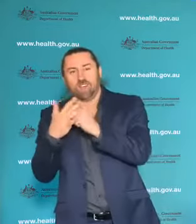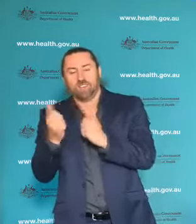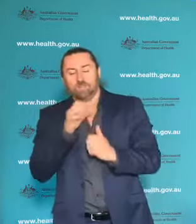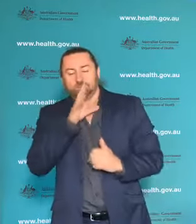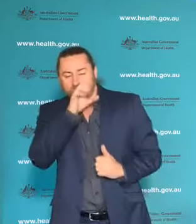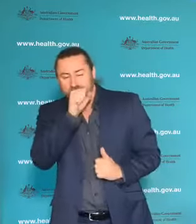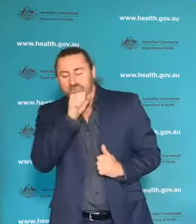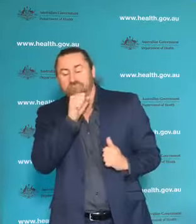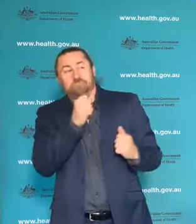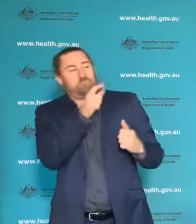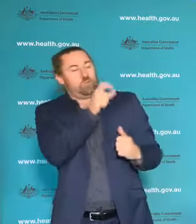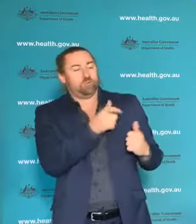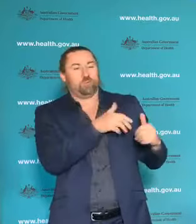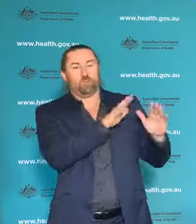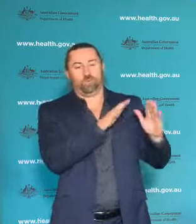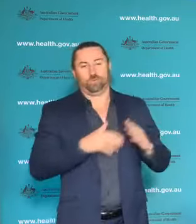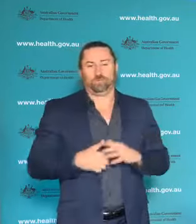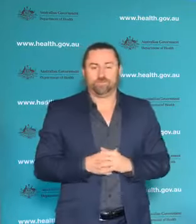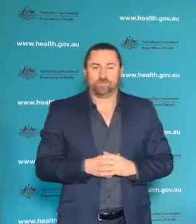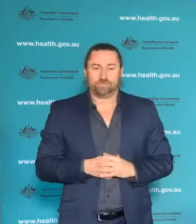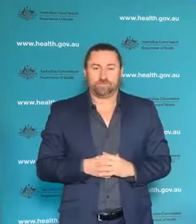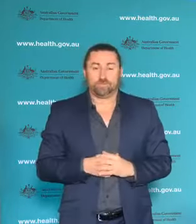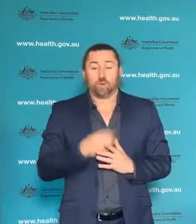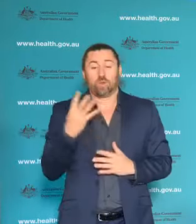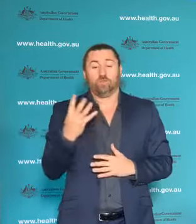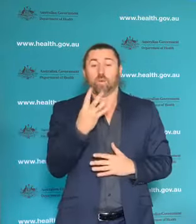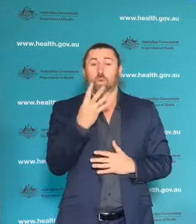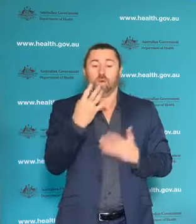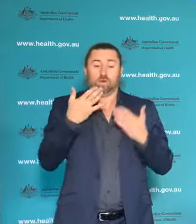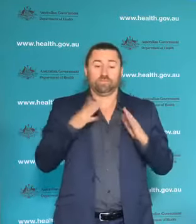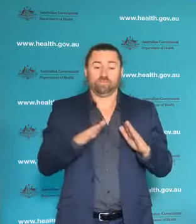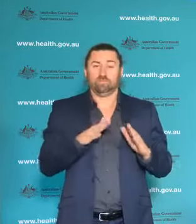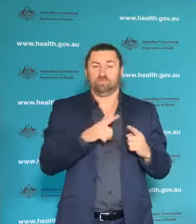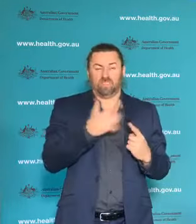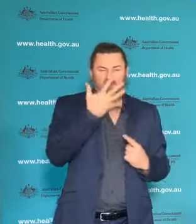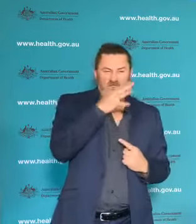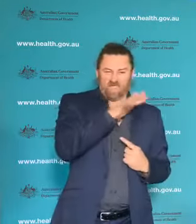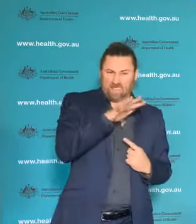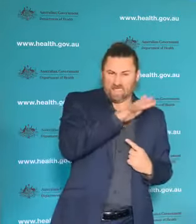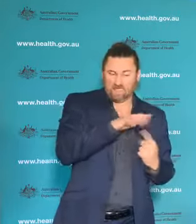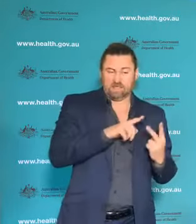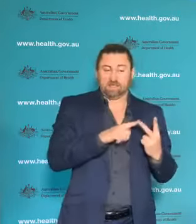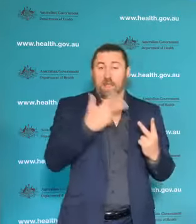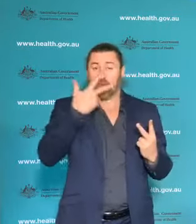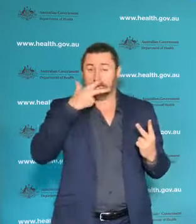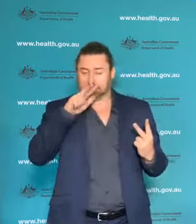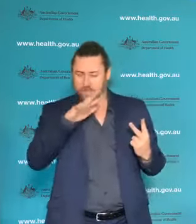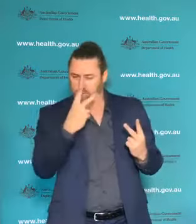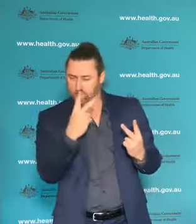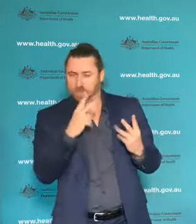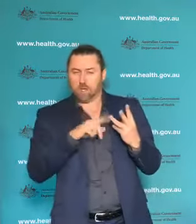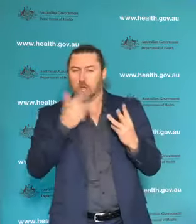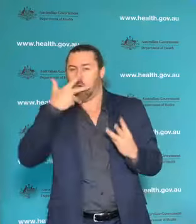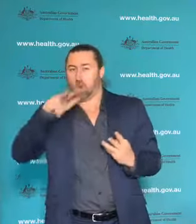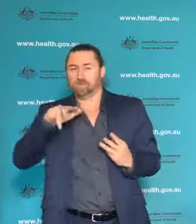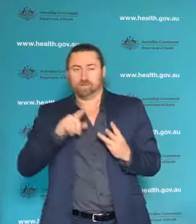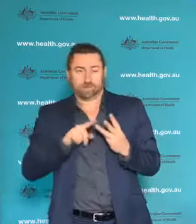The people who've died in the past 24 hours were aged in their 50's, 80's and 90's.